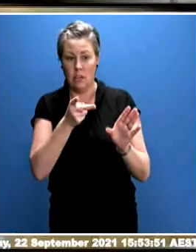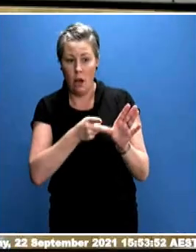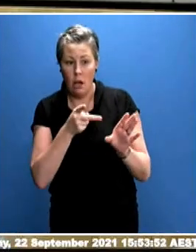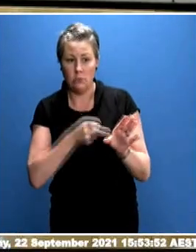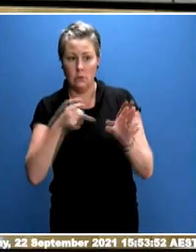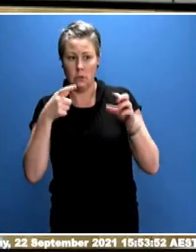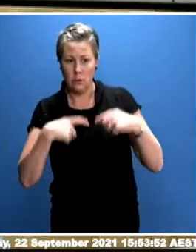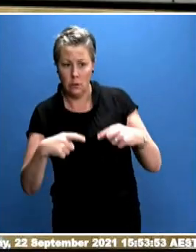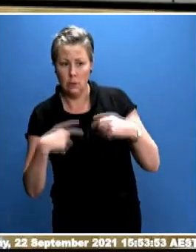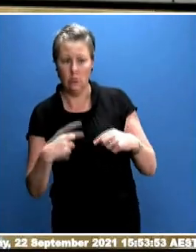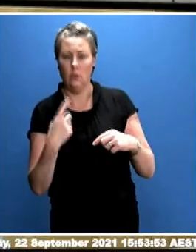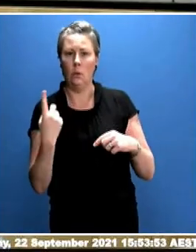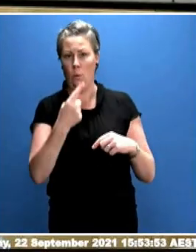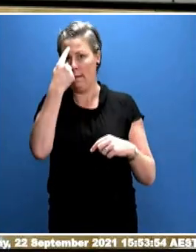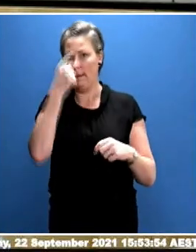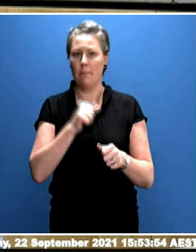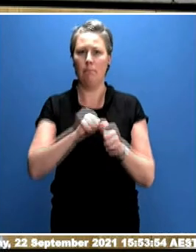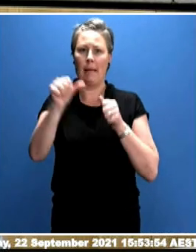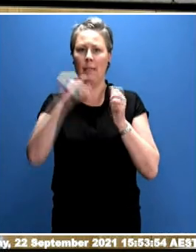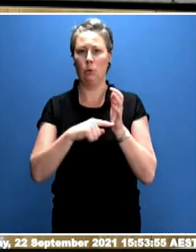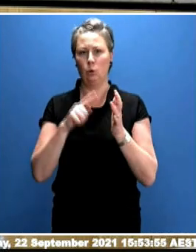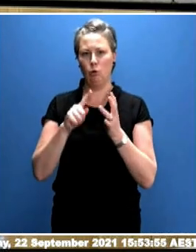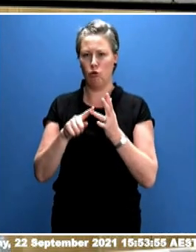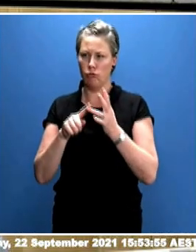who would be appropriate to do that research?